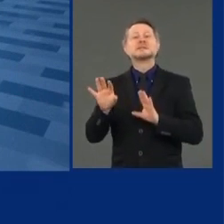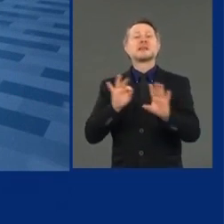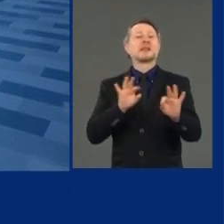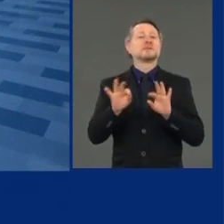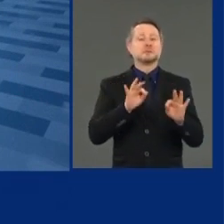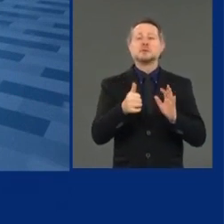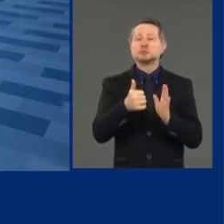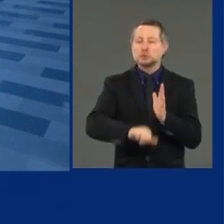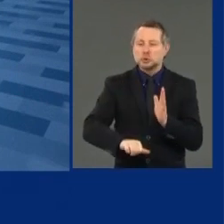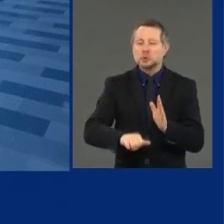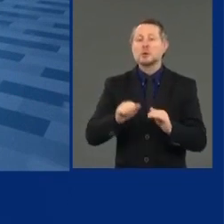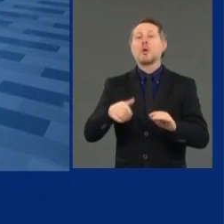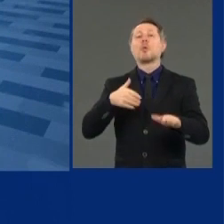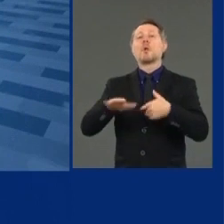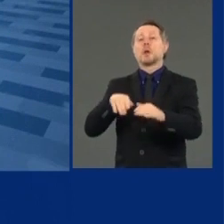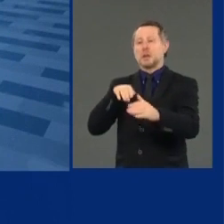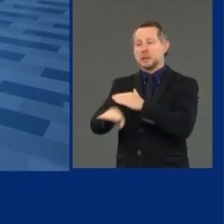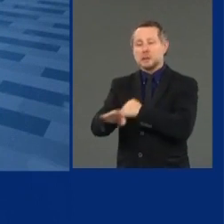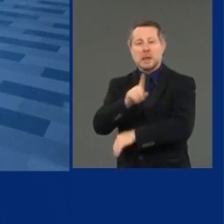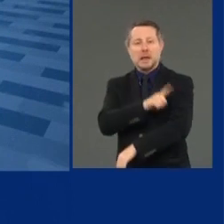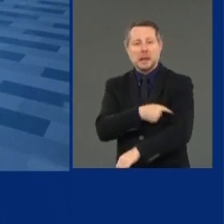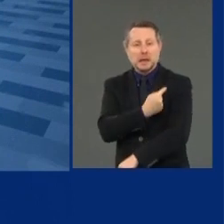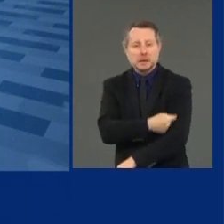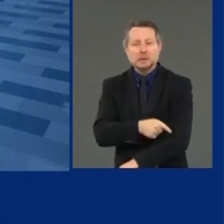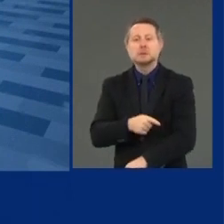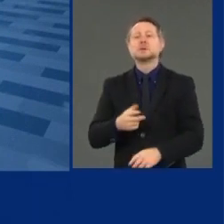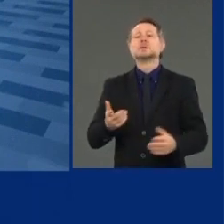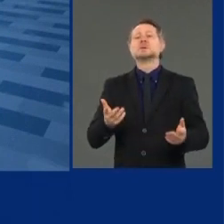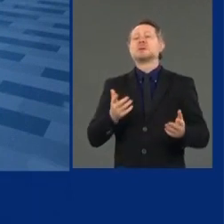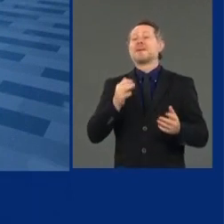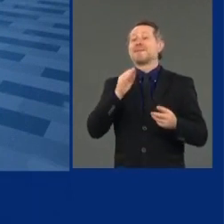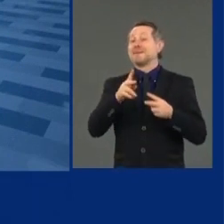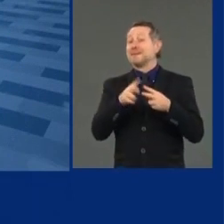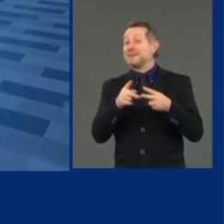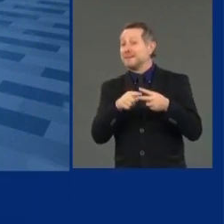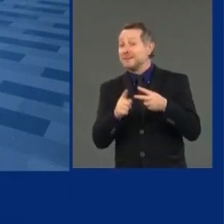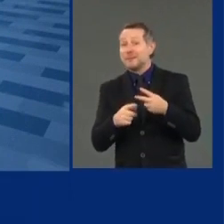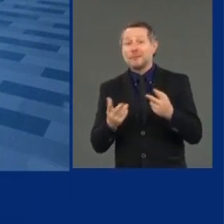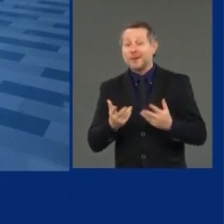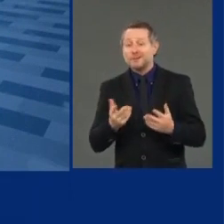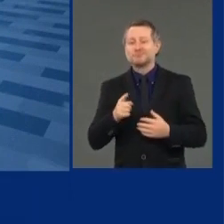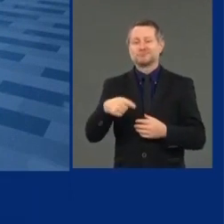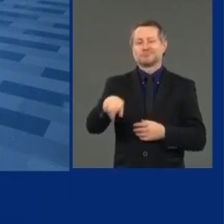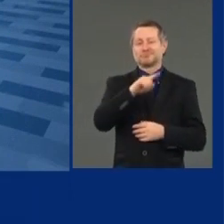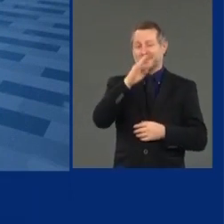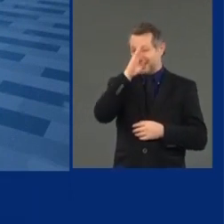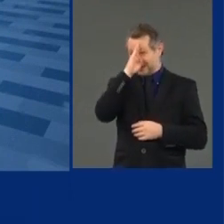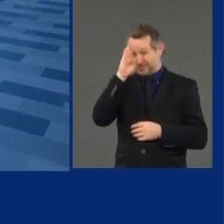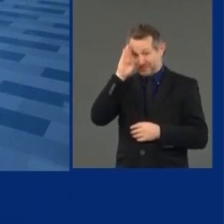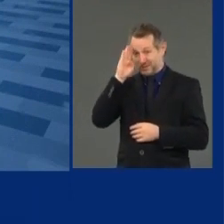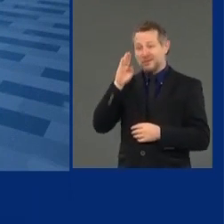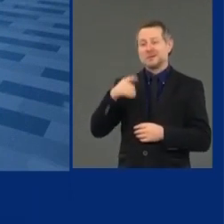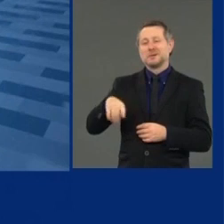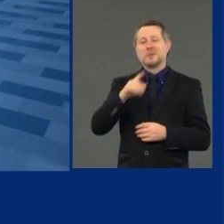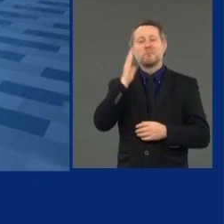ELIGIBLE FOR ELECTIVE SURGERY AND AMBULATORY CARE. WHEN WE OPEN UP FOR ELECTIVE